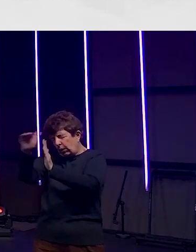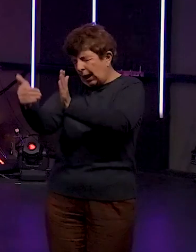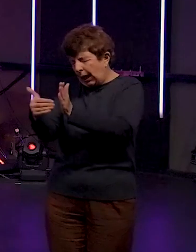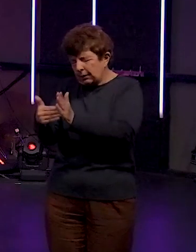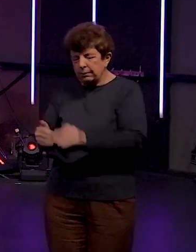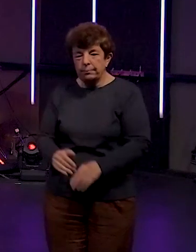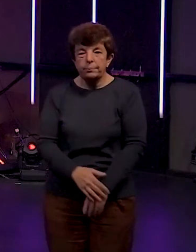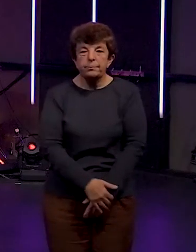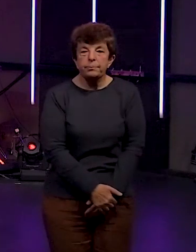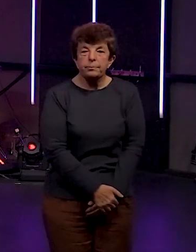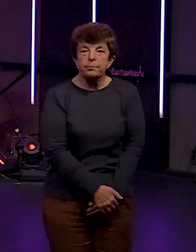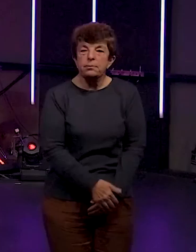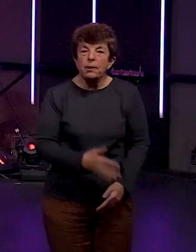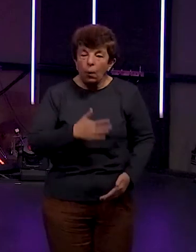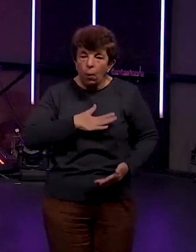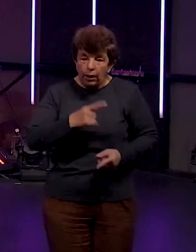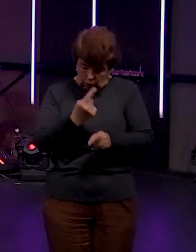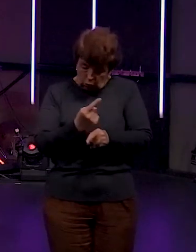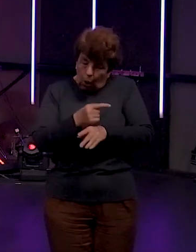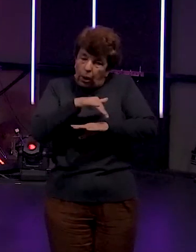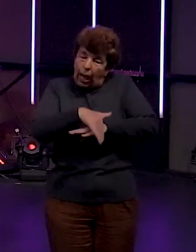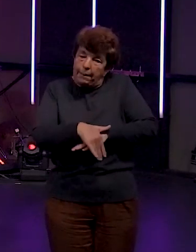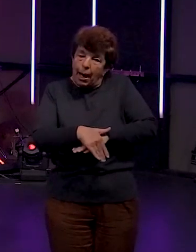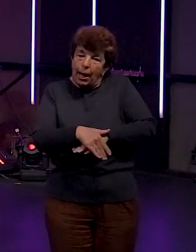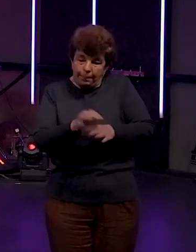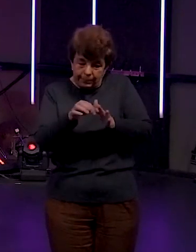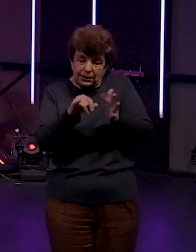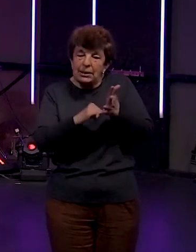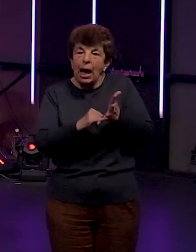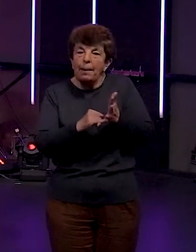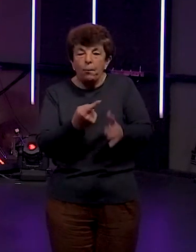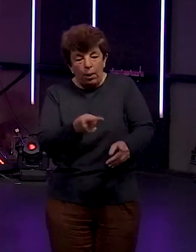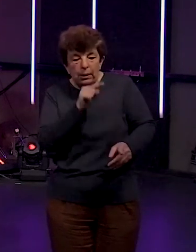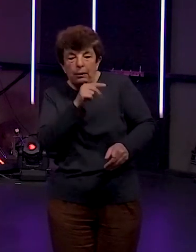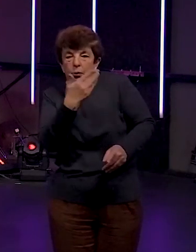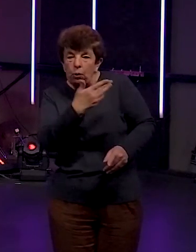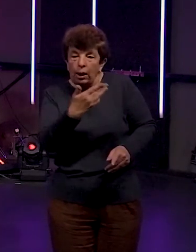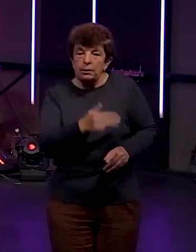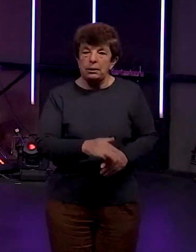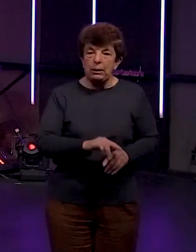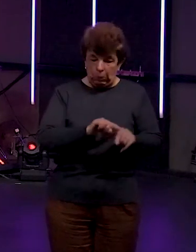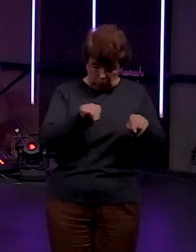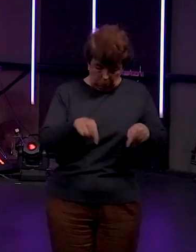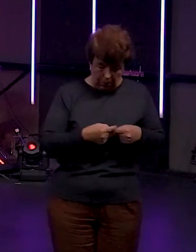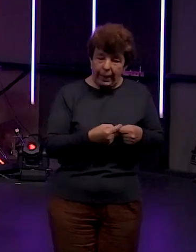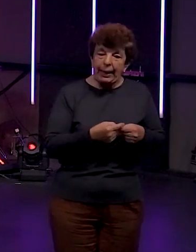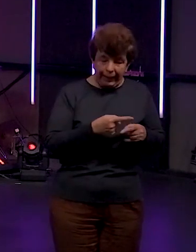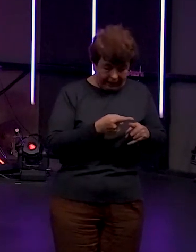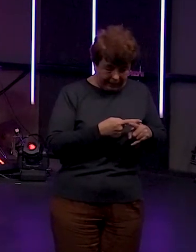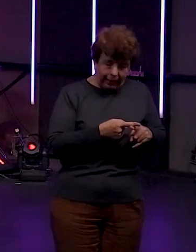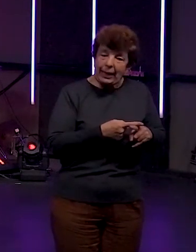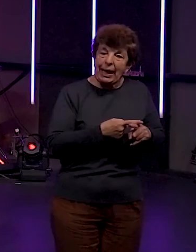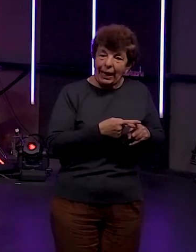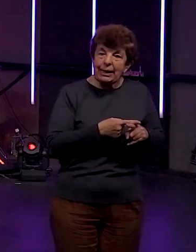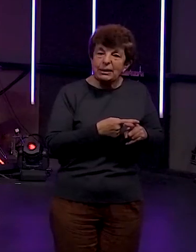Let me talk a little bit about Psalm 119. We in our English versions miss out on